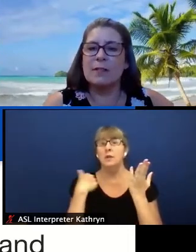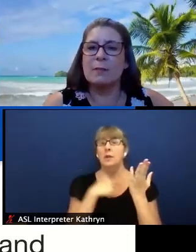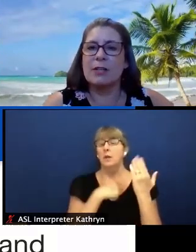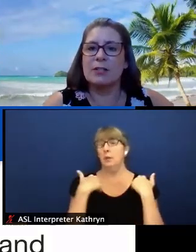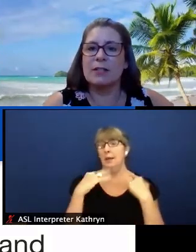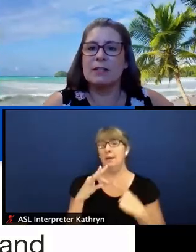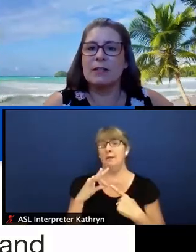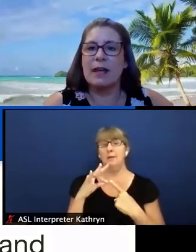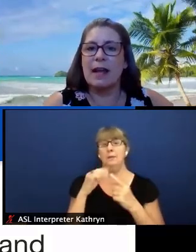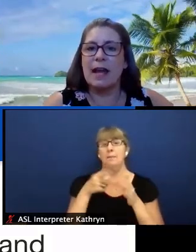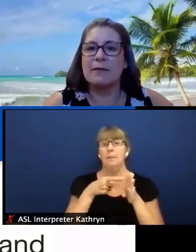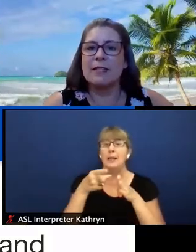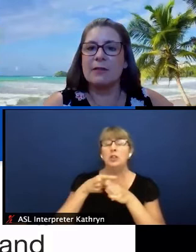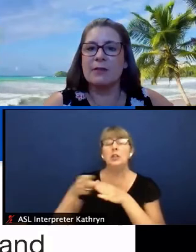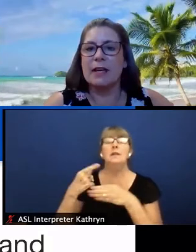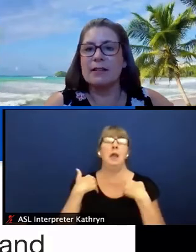specialists that have skill sets,